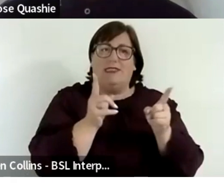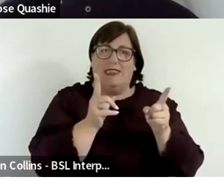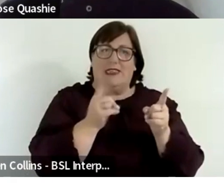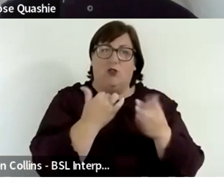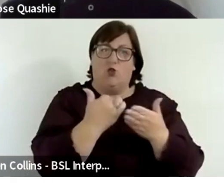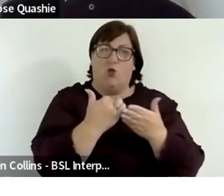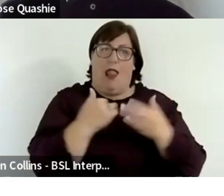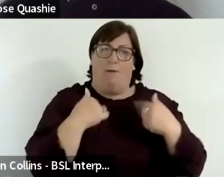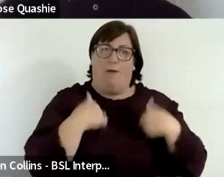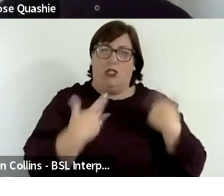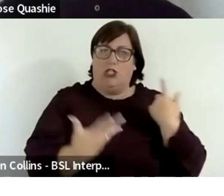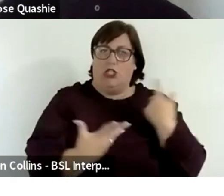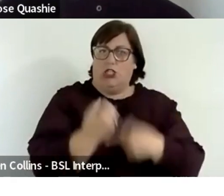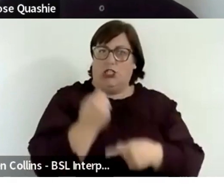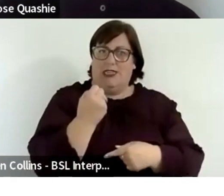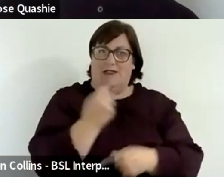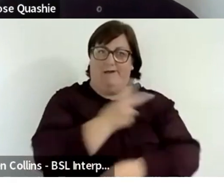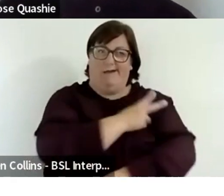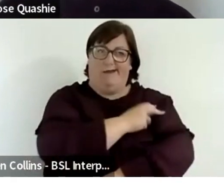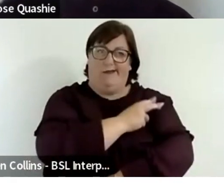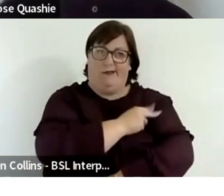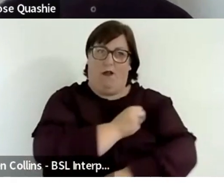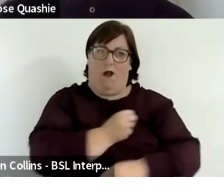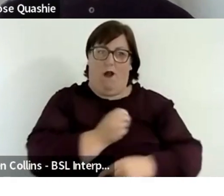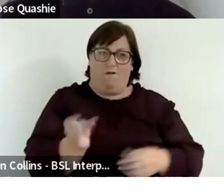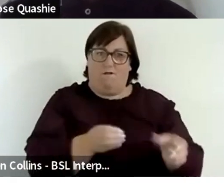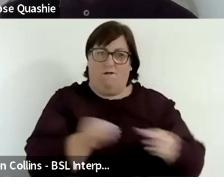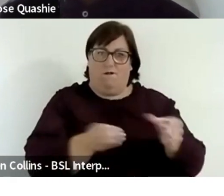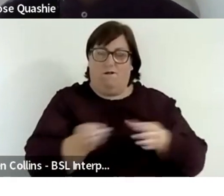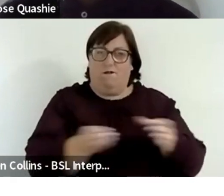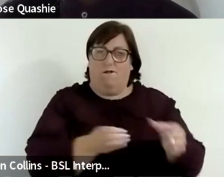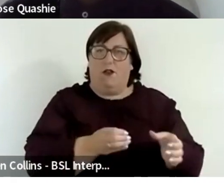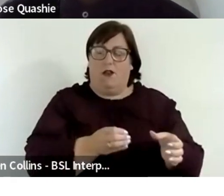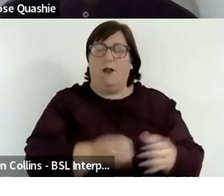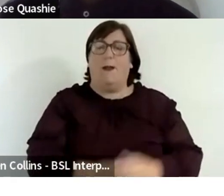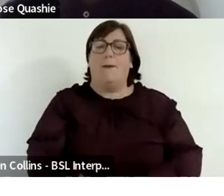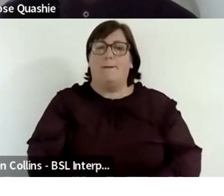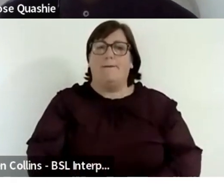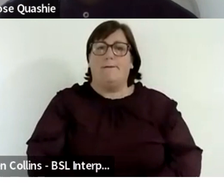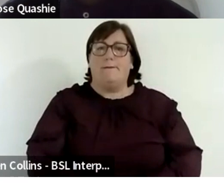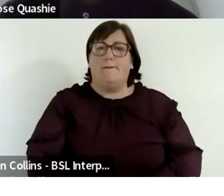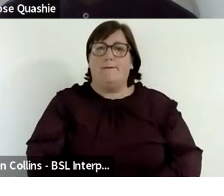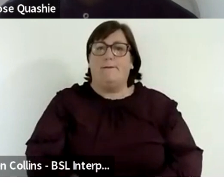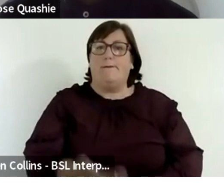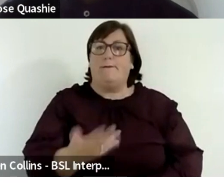Since the HS2 jobs board was launched, over 3,000 jobs have been advertised.